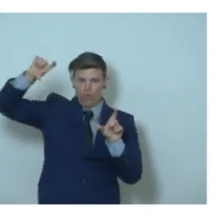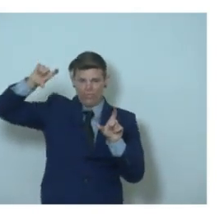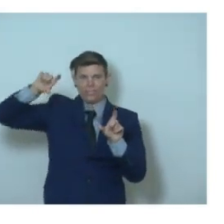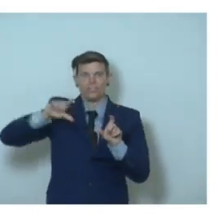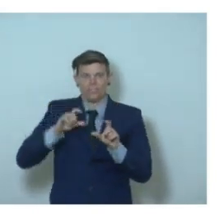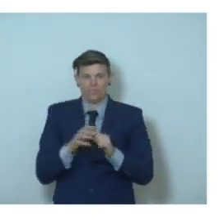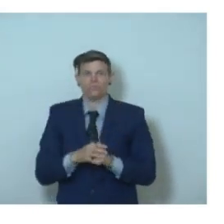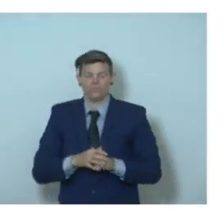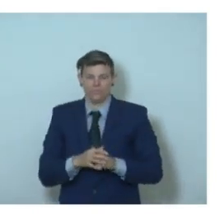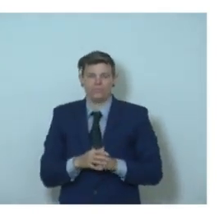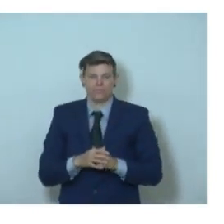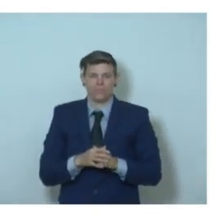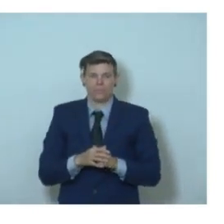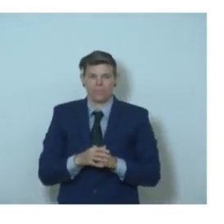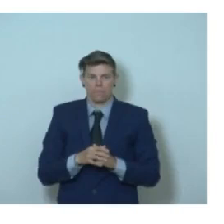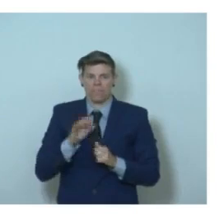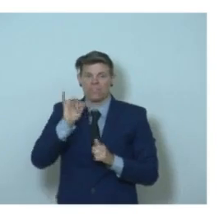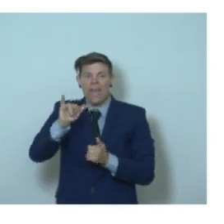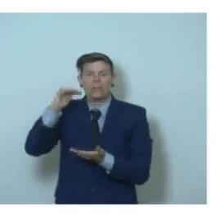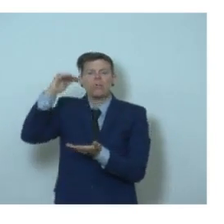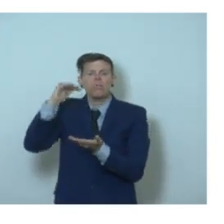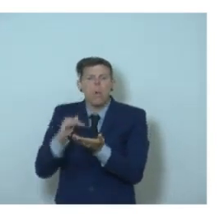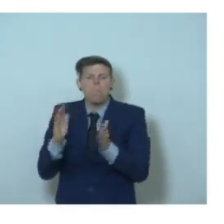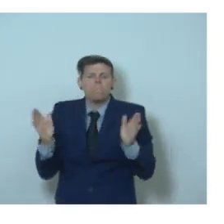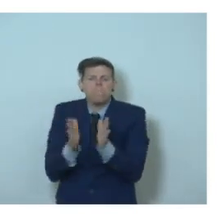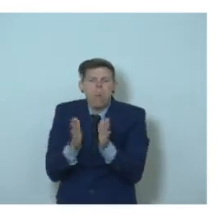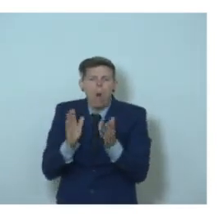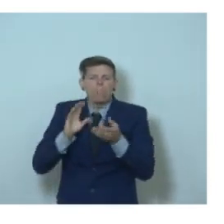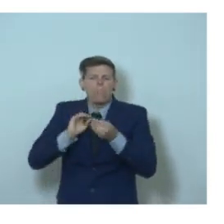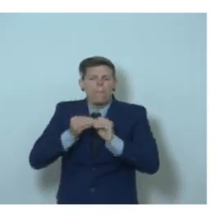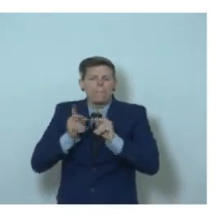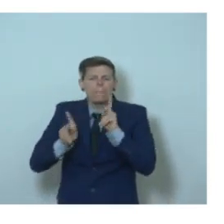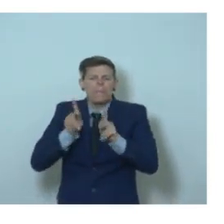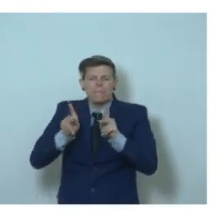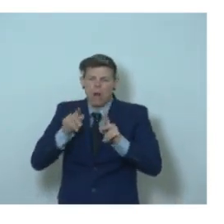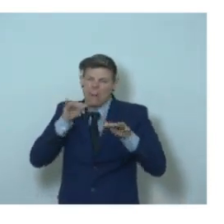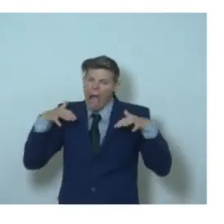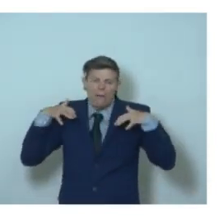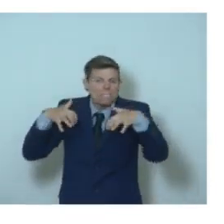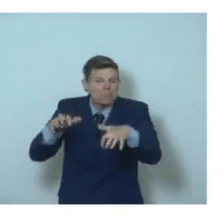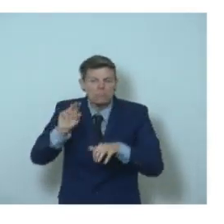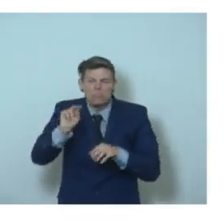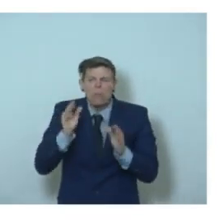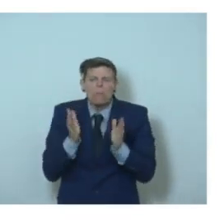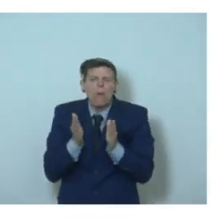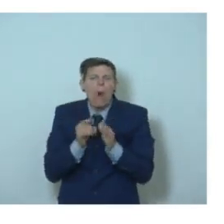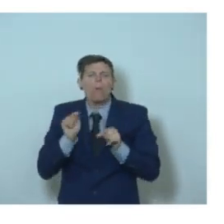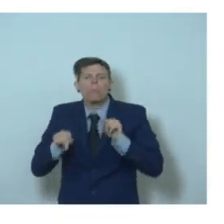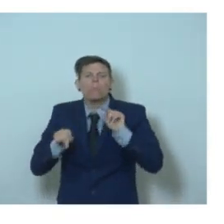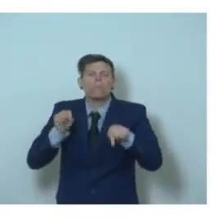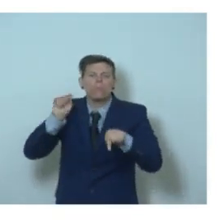WE HAVE ACROSS THE STATE OF FRONTAGE. YOUR COUNTY IS VERY LOW POPULATION.